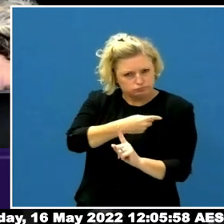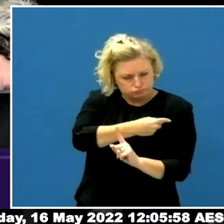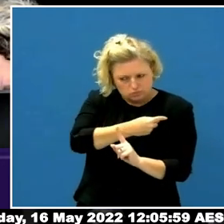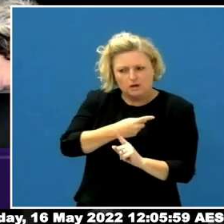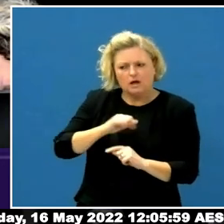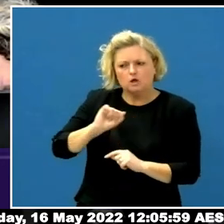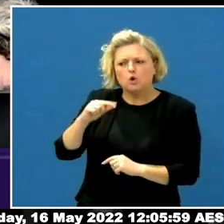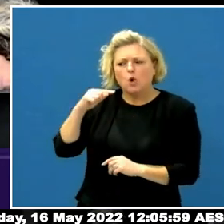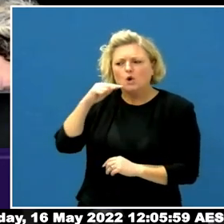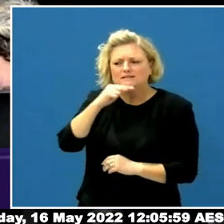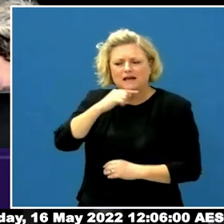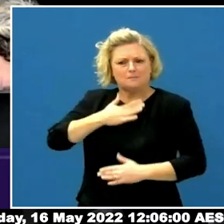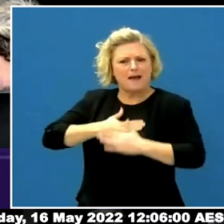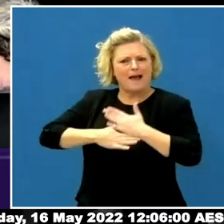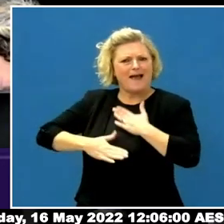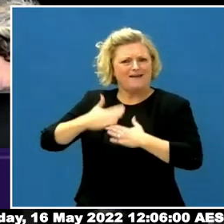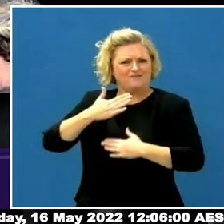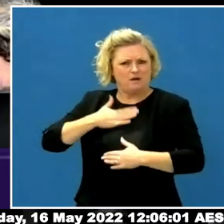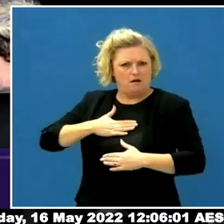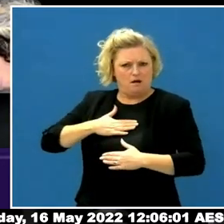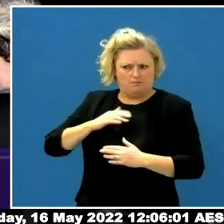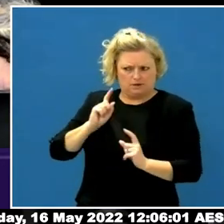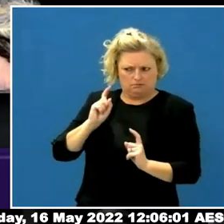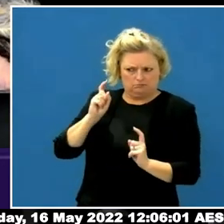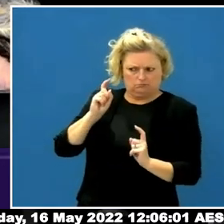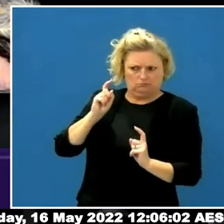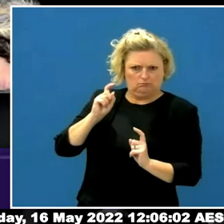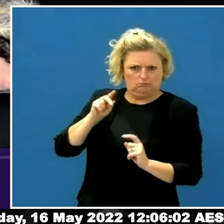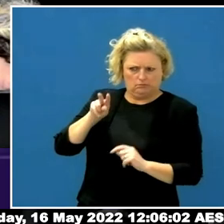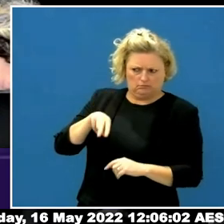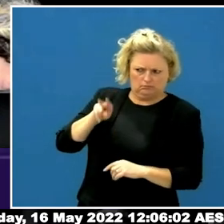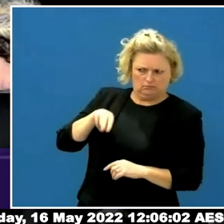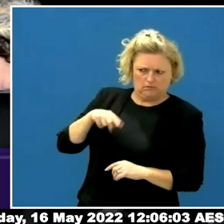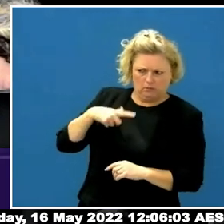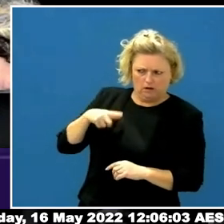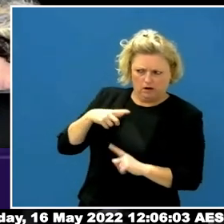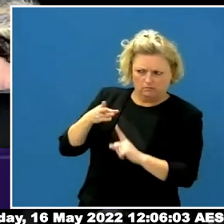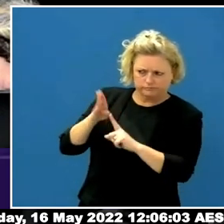Yes. MR FOGARTY: And were there times where you were called to come and pick Jason